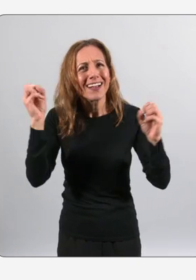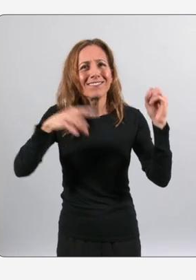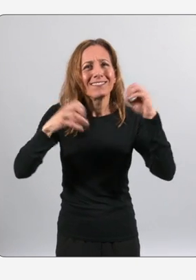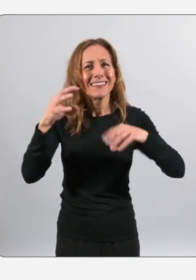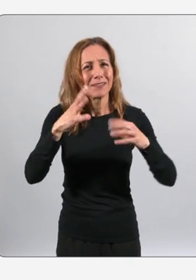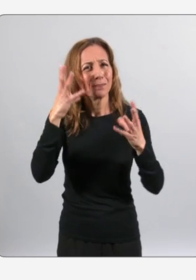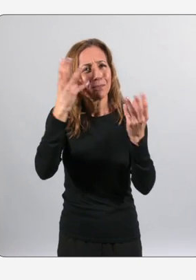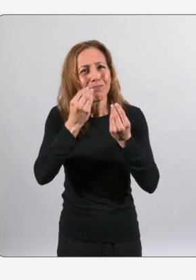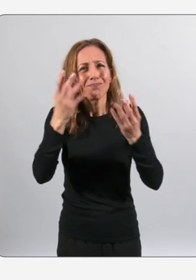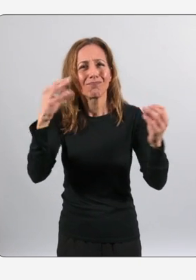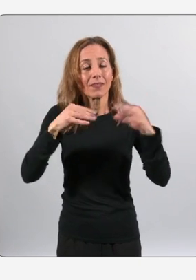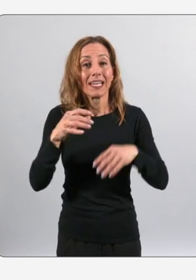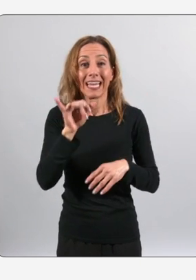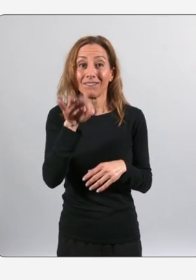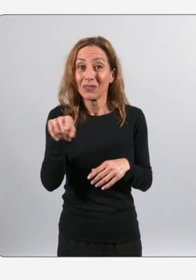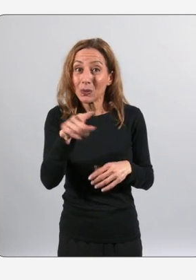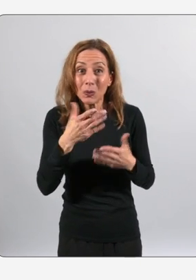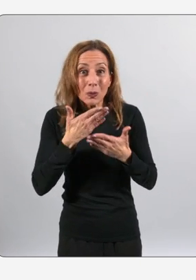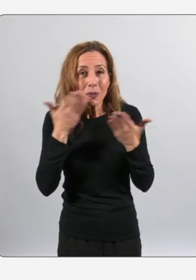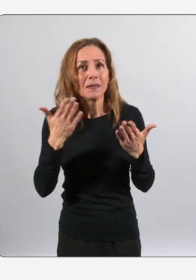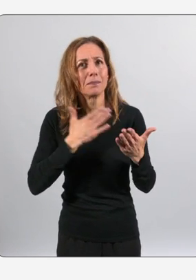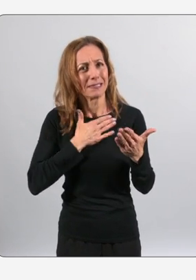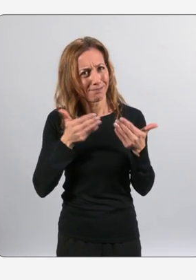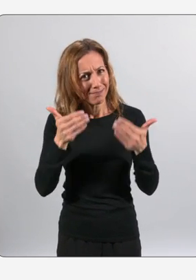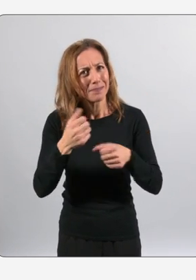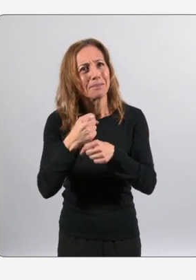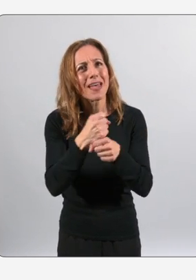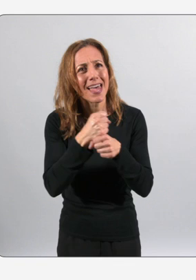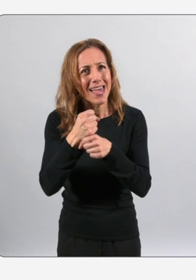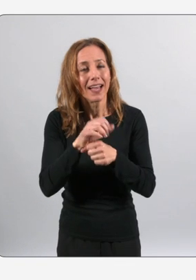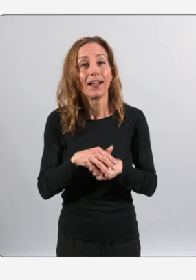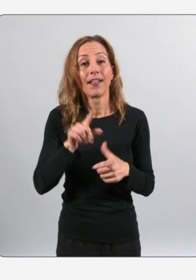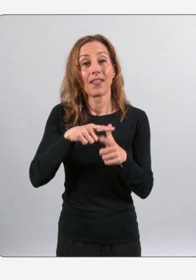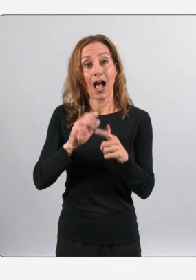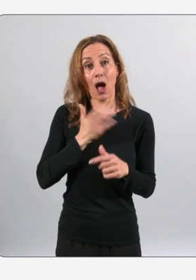you might want to make some, and then give it to us, because then our AI powered campaigns